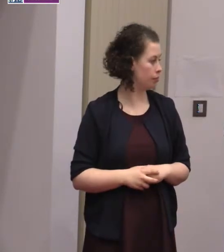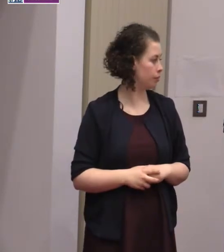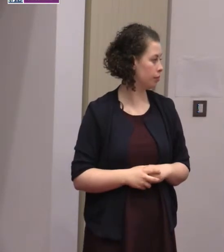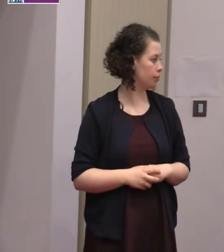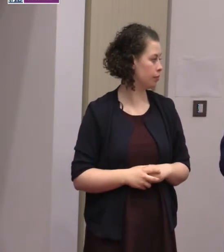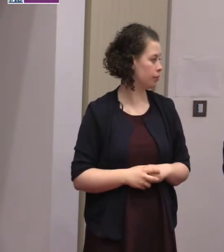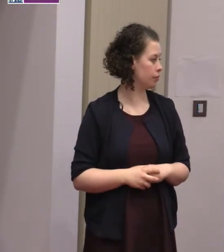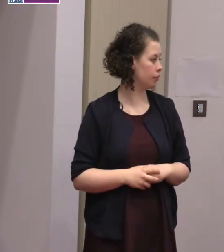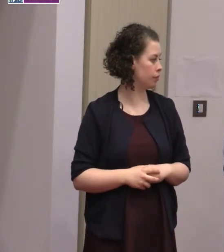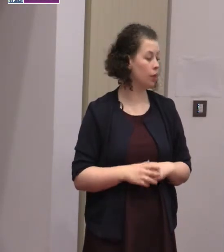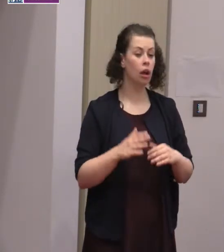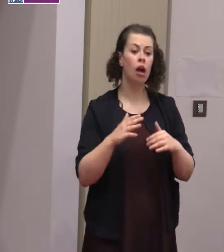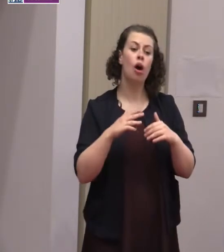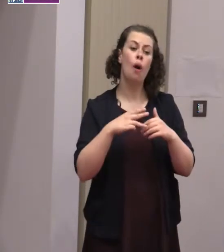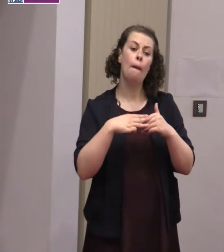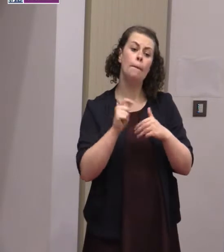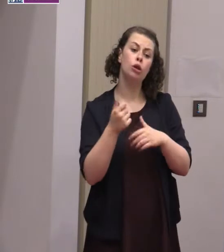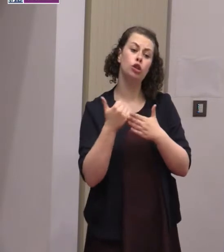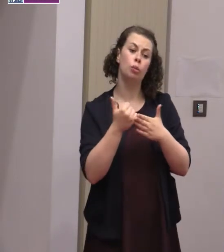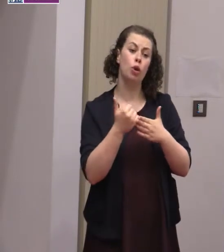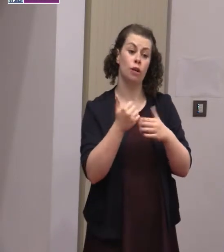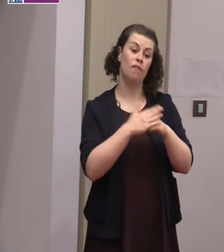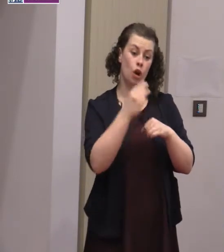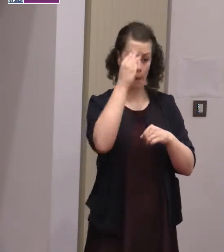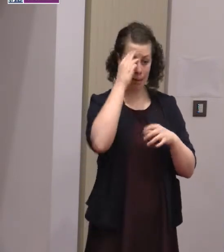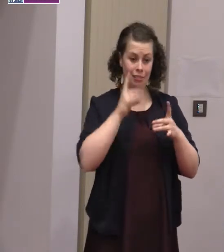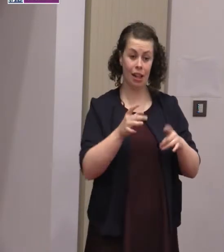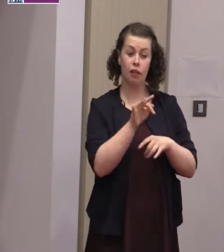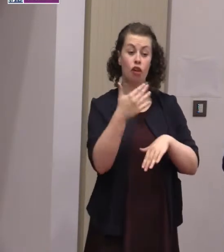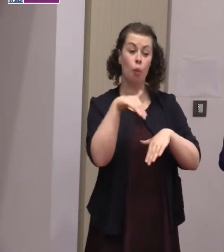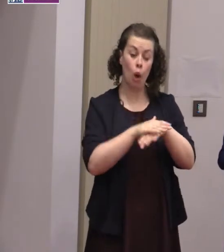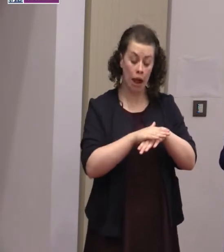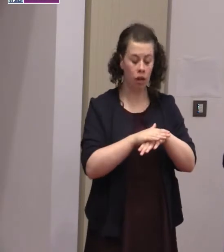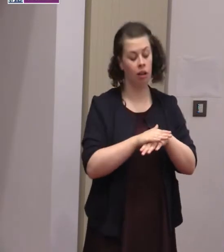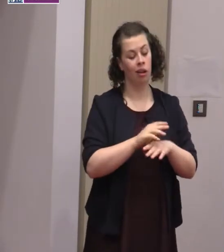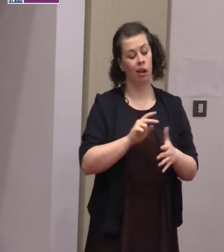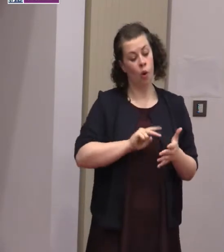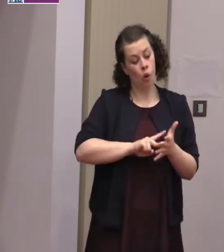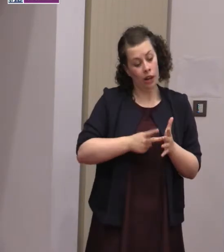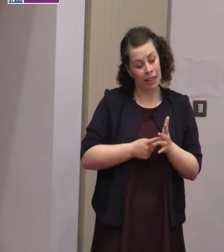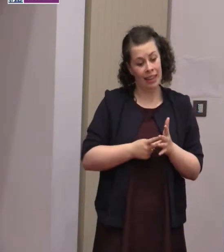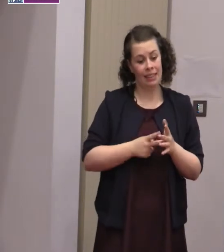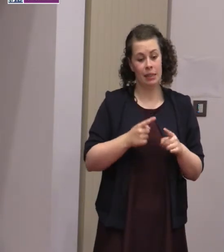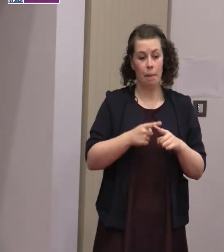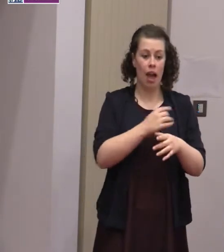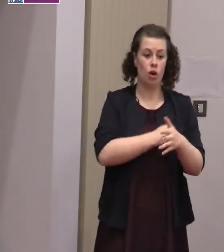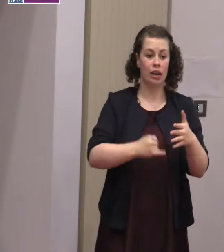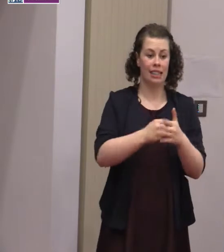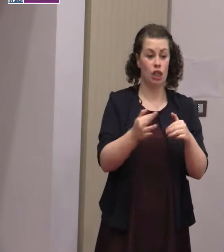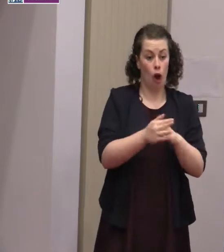Most of the peer support is organised and funded by organisations of people with disabilities,